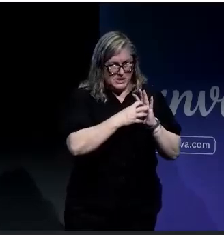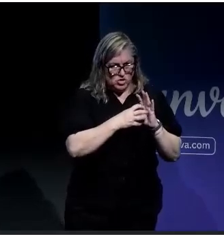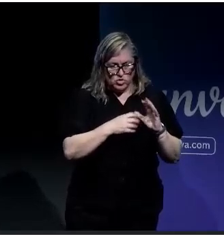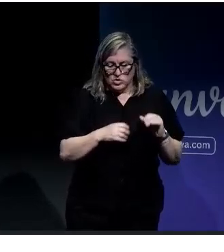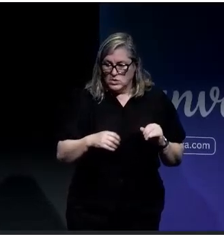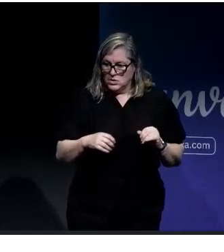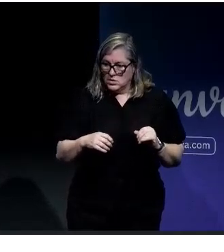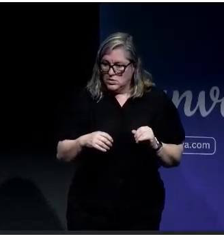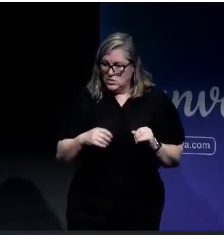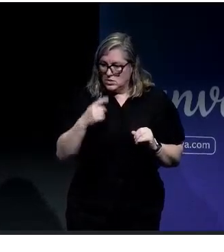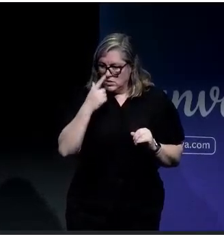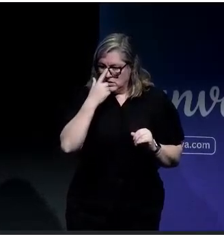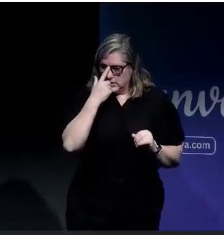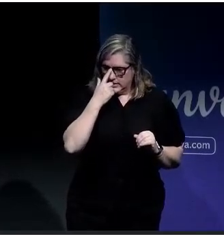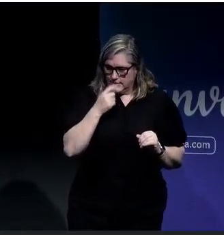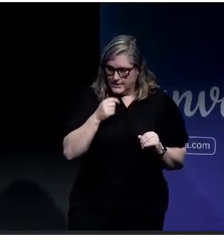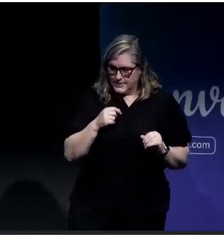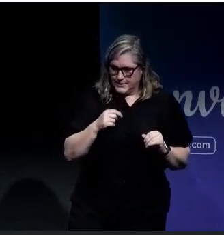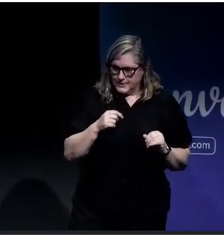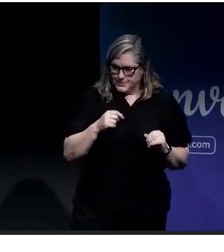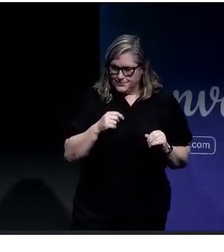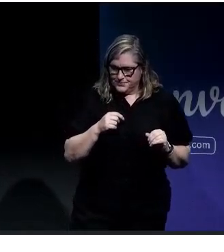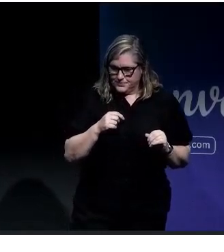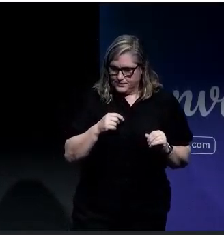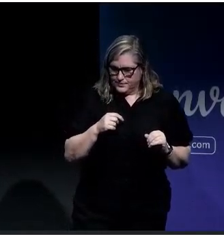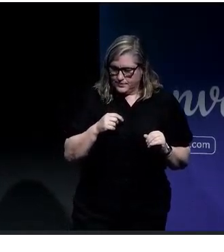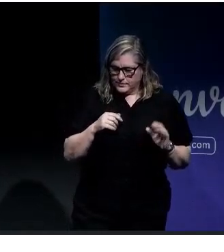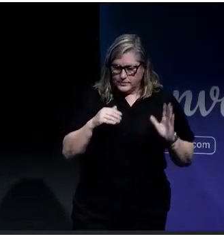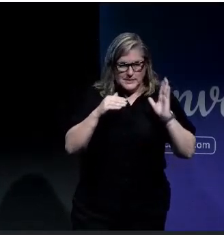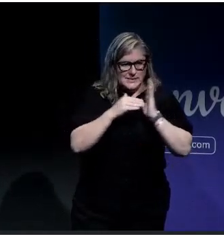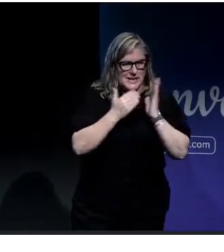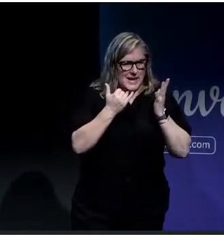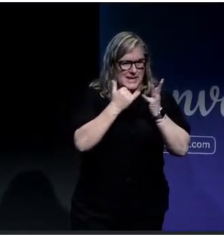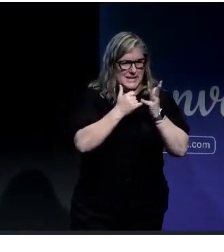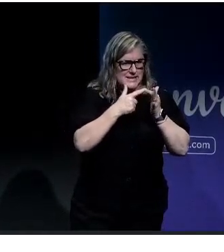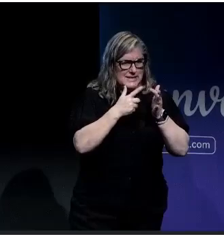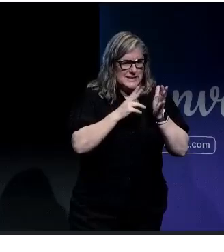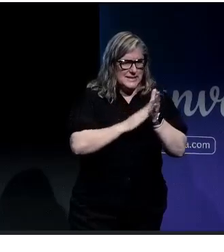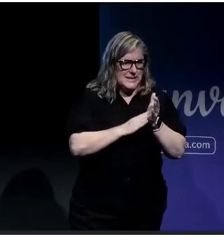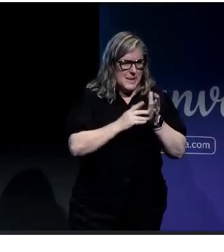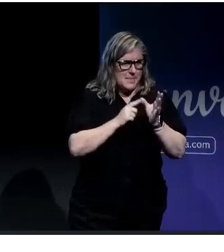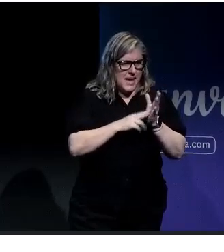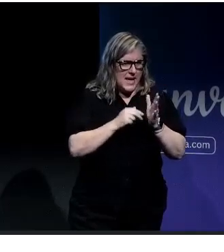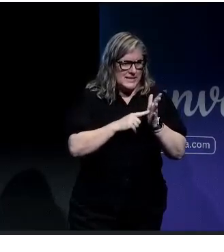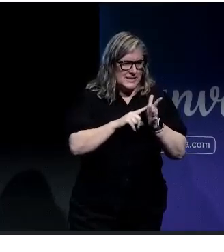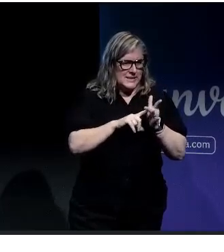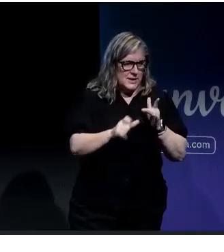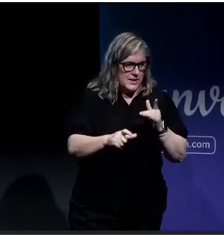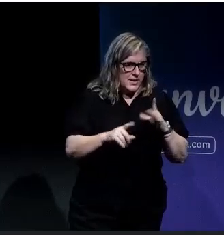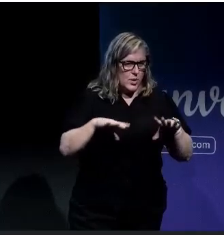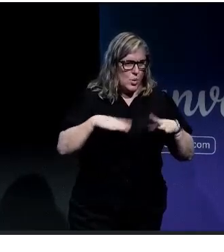Um, and so now semantically that automated tools and assistive technology are